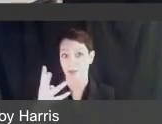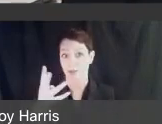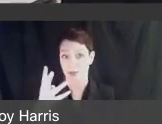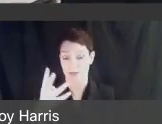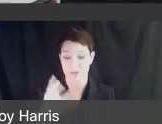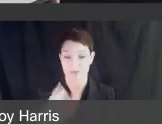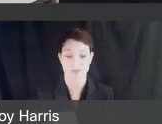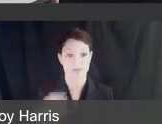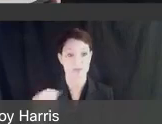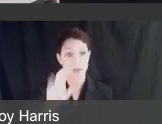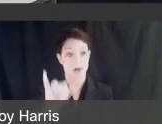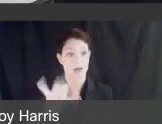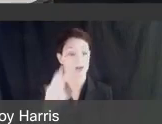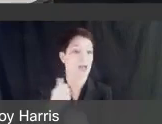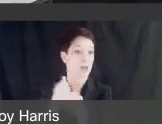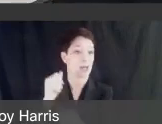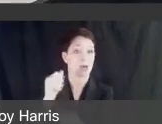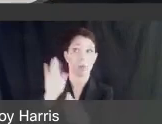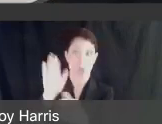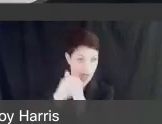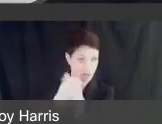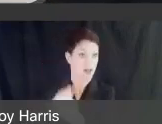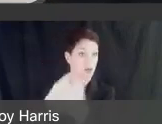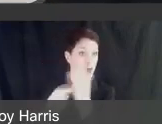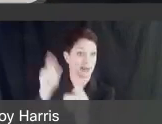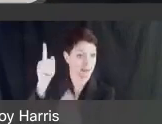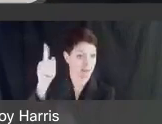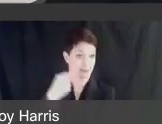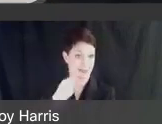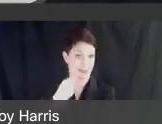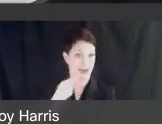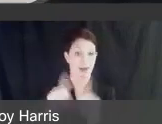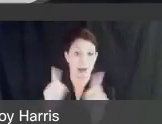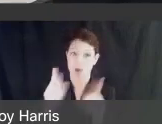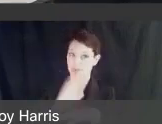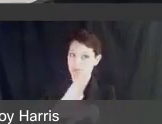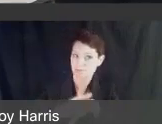comply with these new guidelines. However, we do want to caution that mask wearing, social